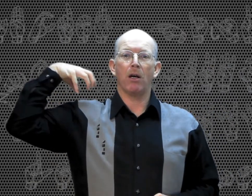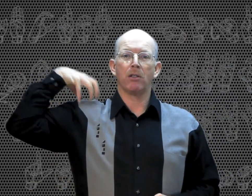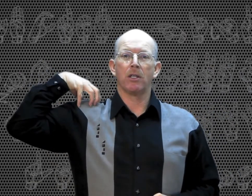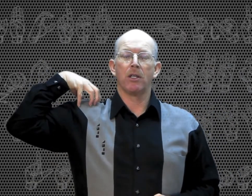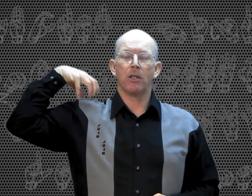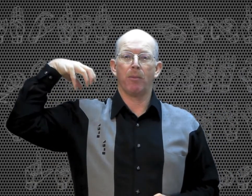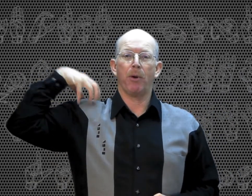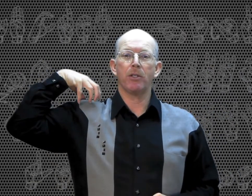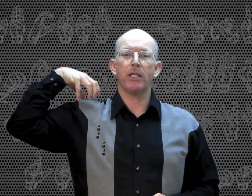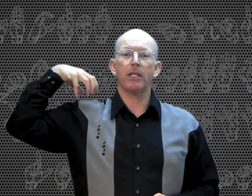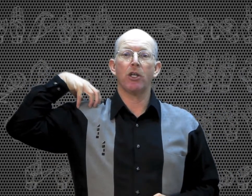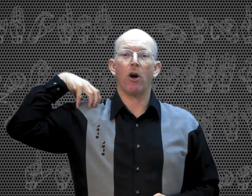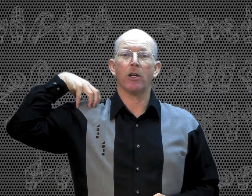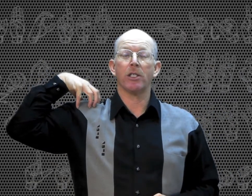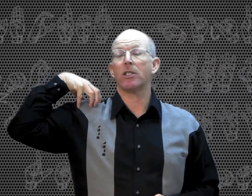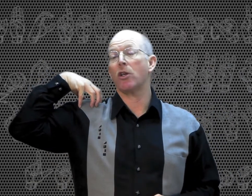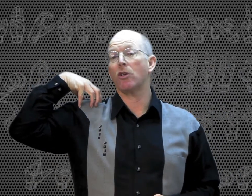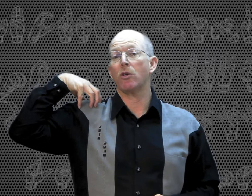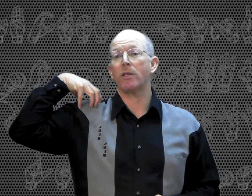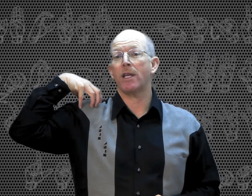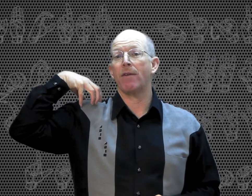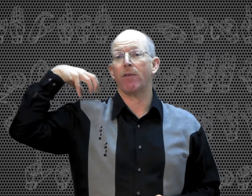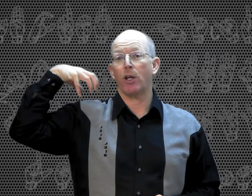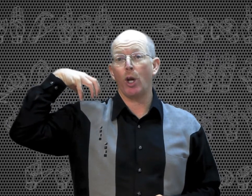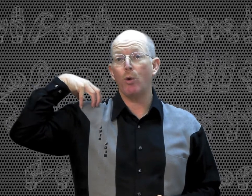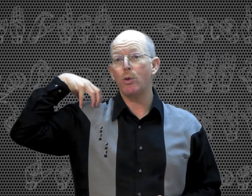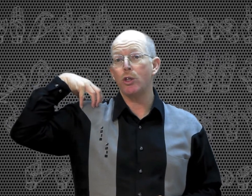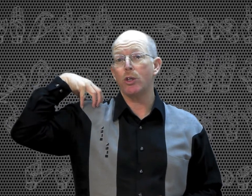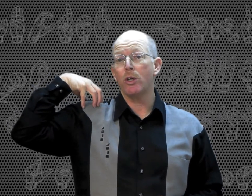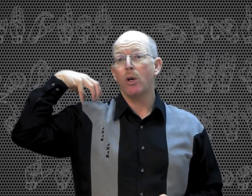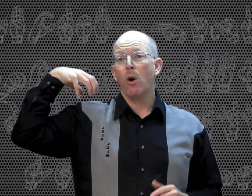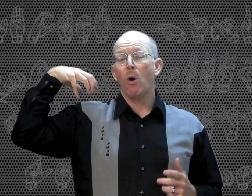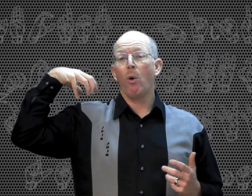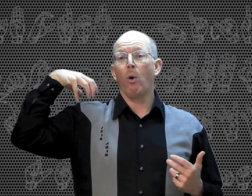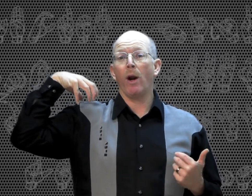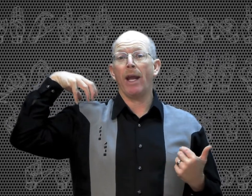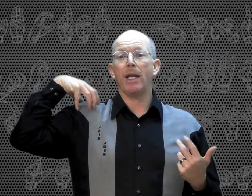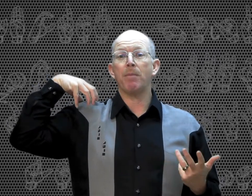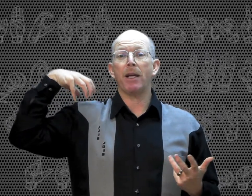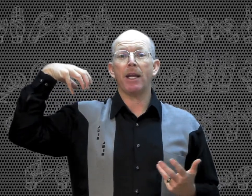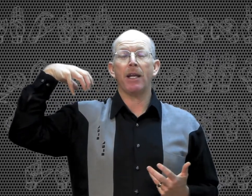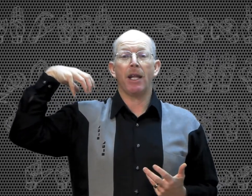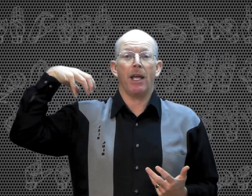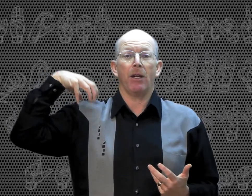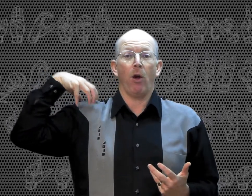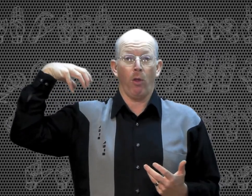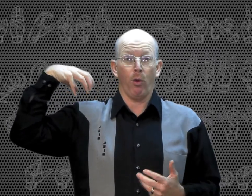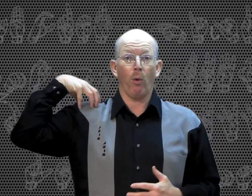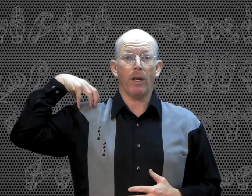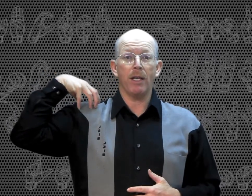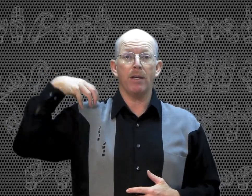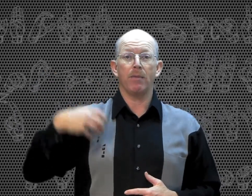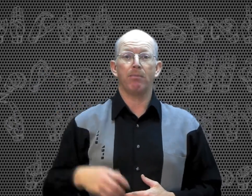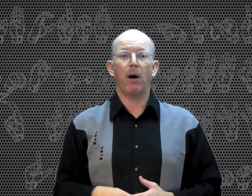BOSS – The person in charge. This is also the sign for COACH or anybody in authority.